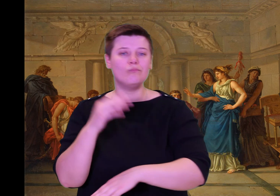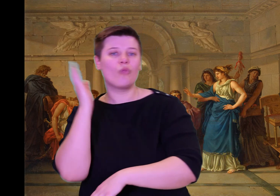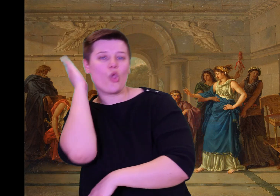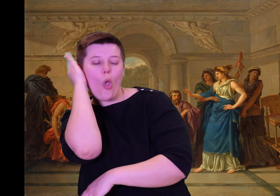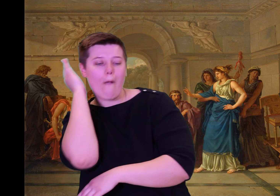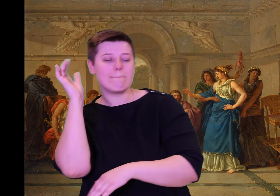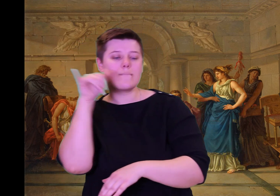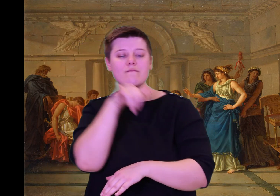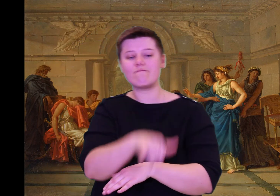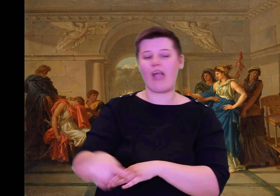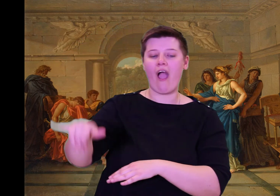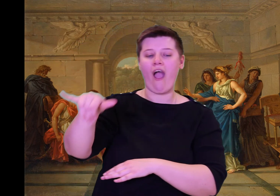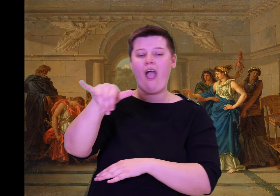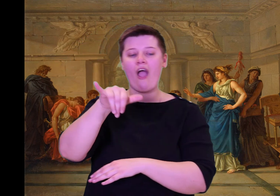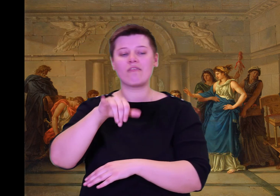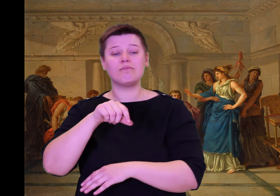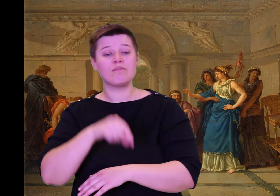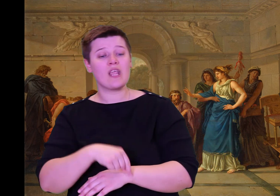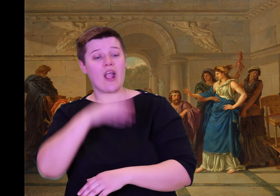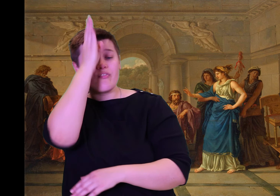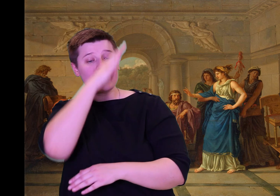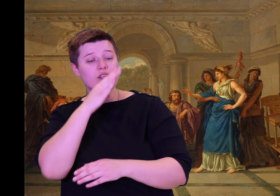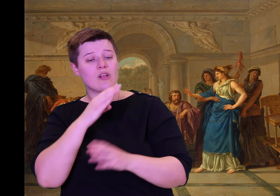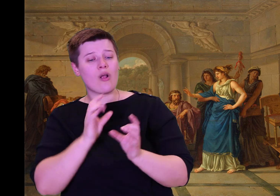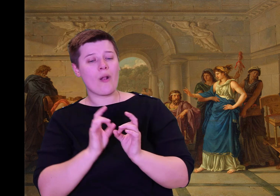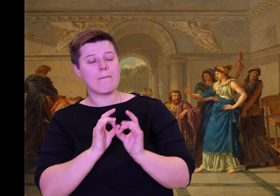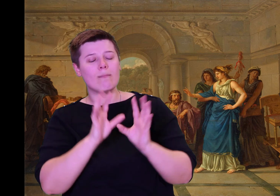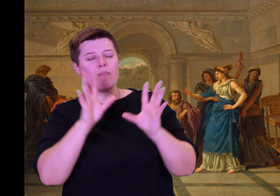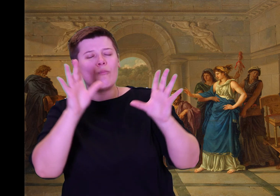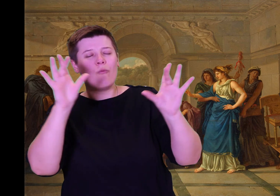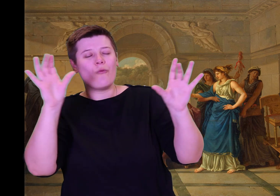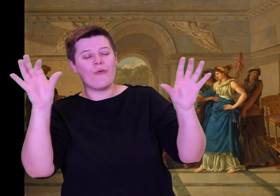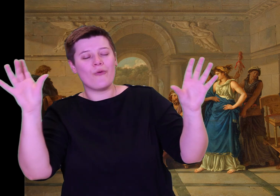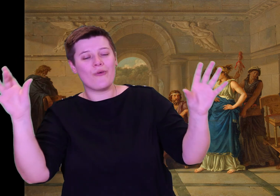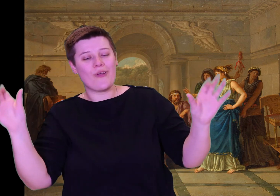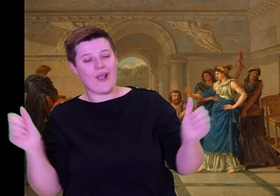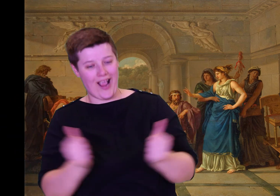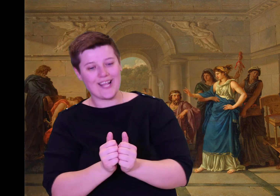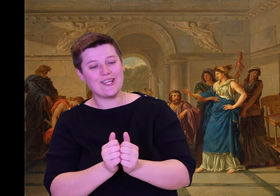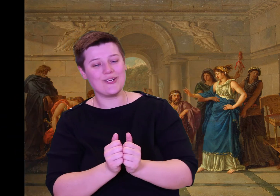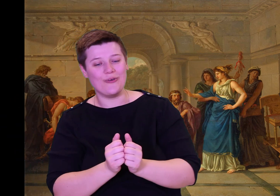In tears he stared across the fruitless sea.